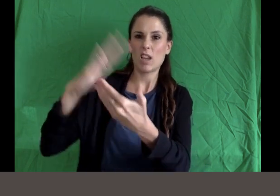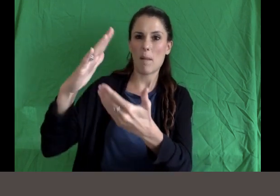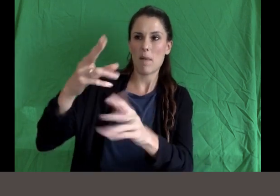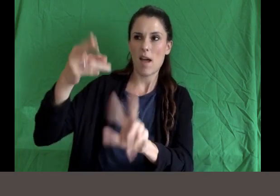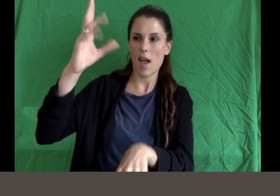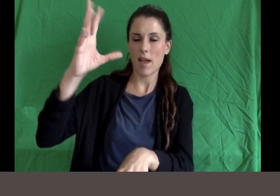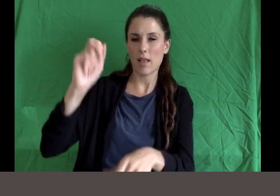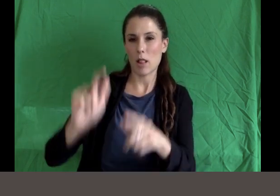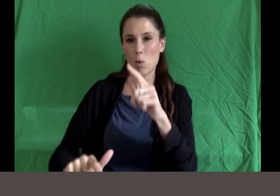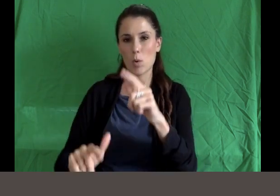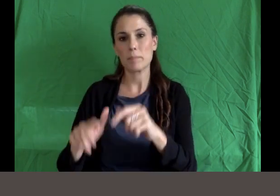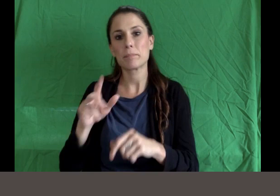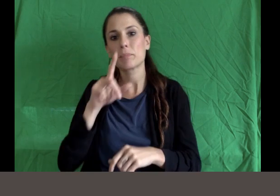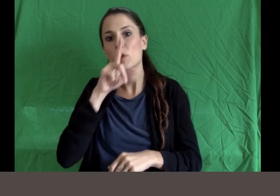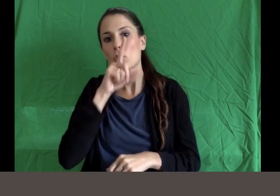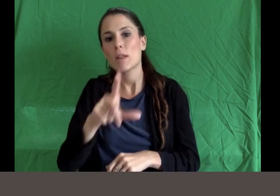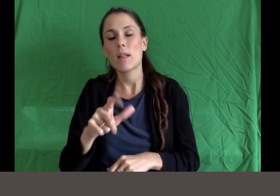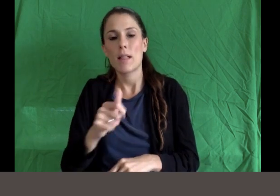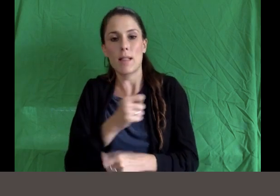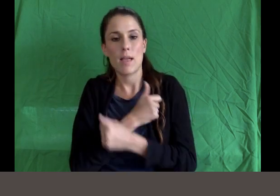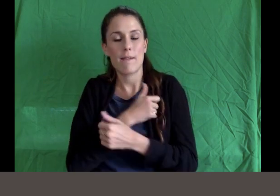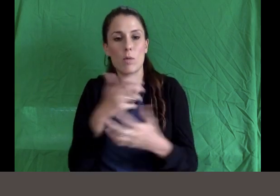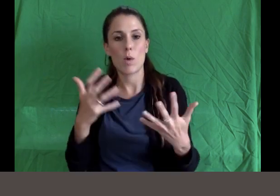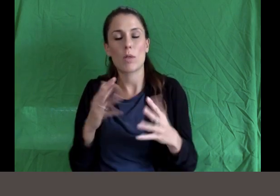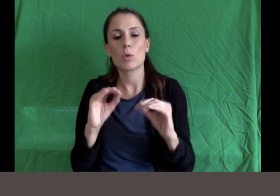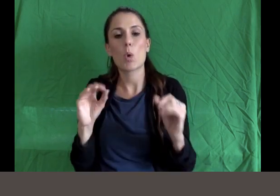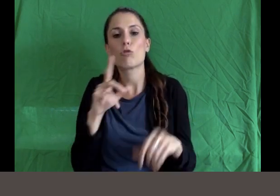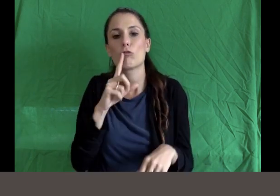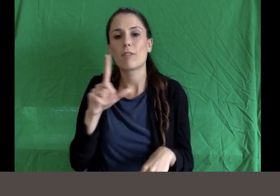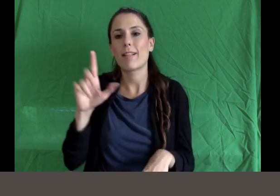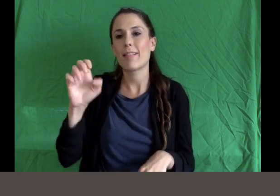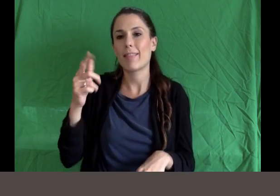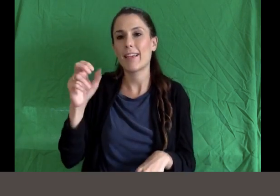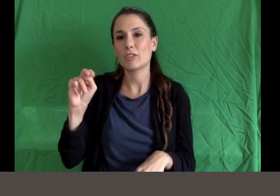portion of the chart that is extremely highly detailed now on the lower hand portion of this